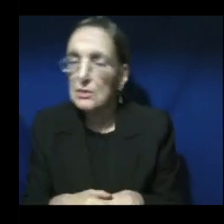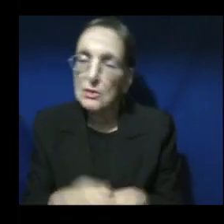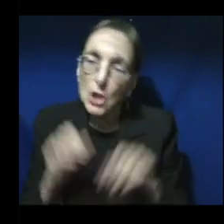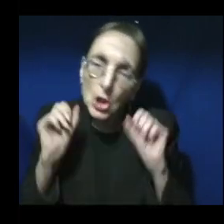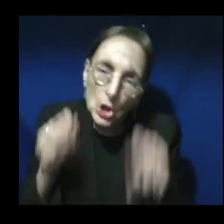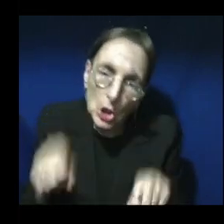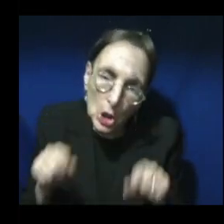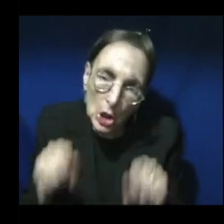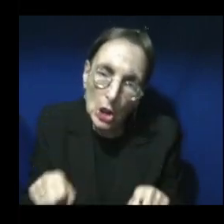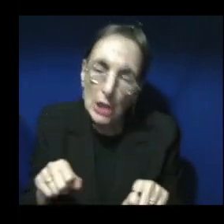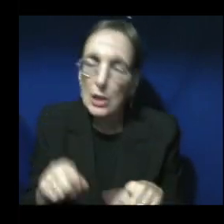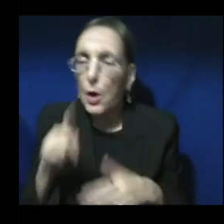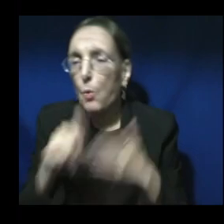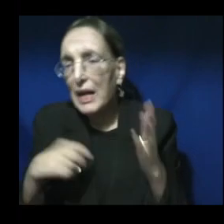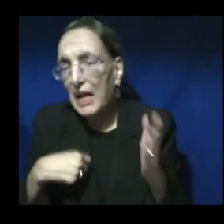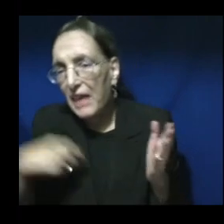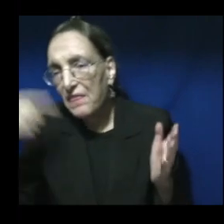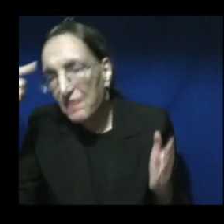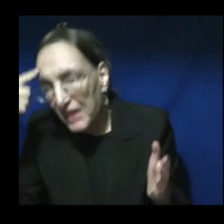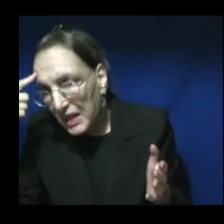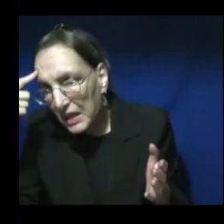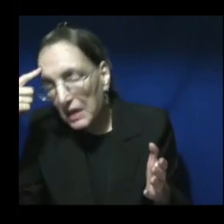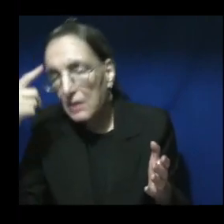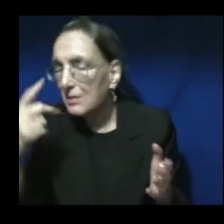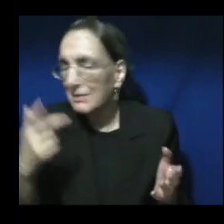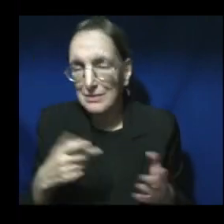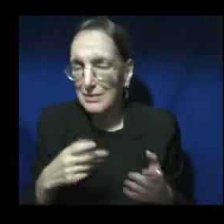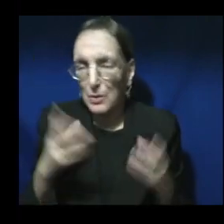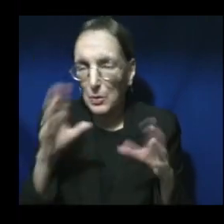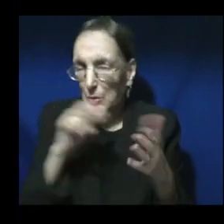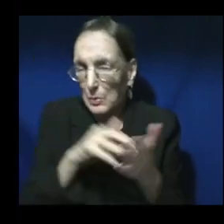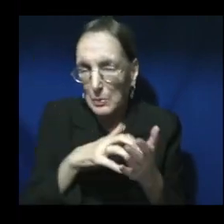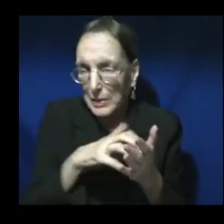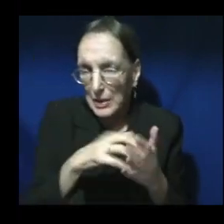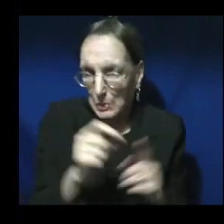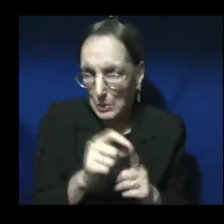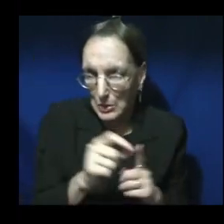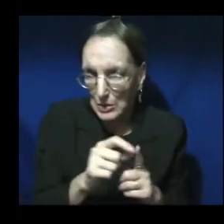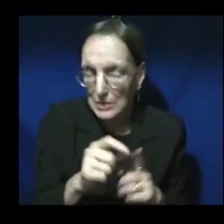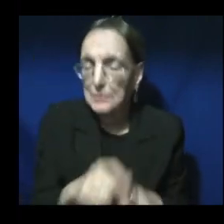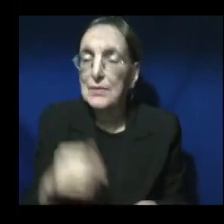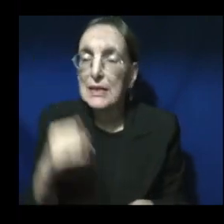Second, though, if we need to hedge—and this is where I’m hedging, right?—call out